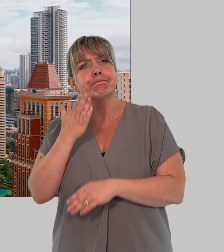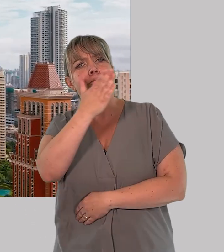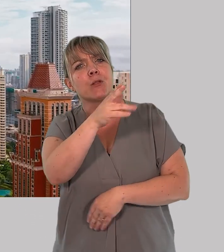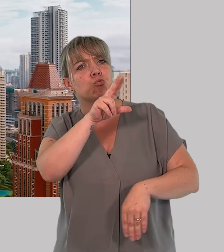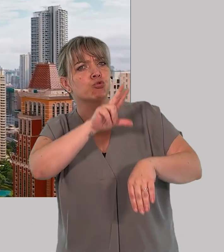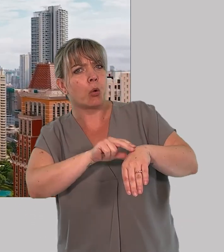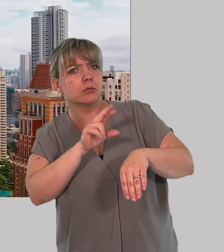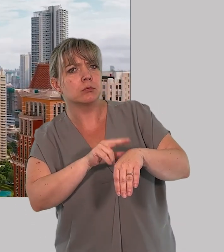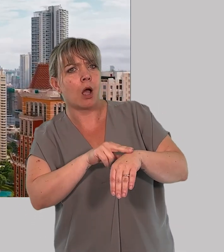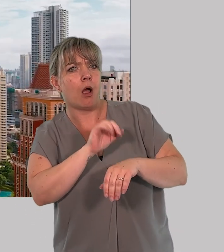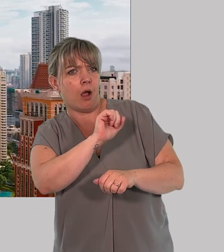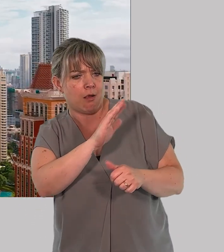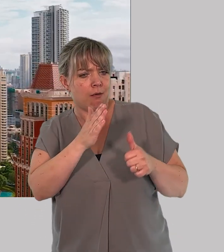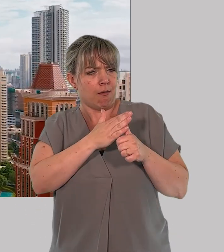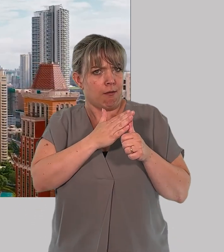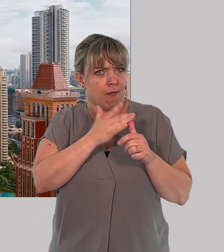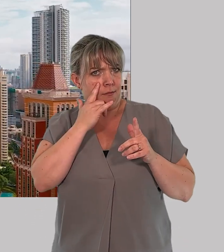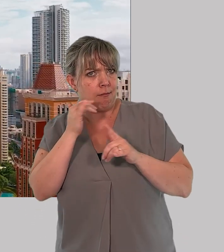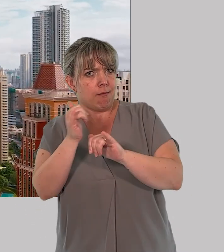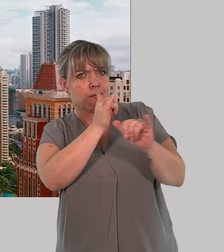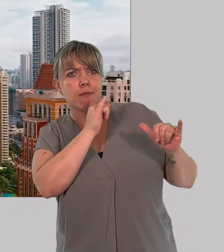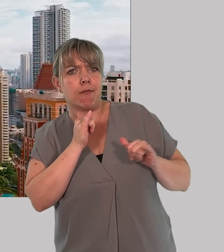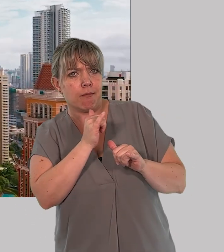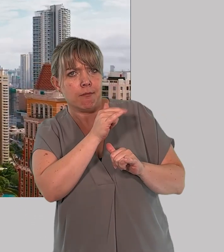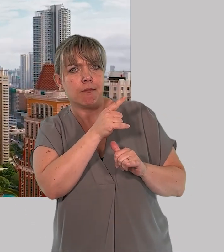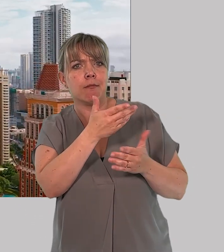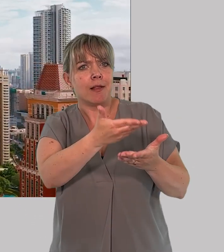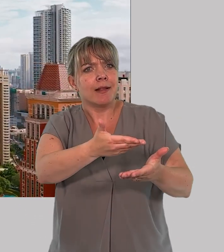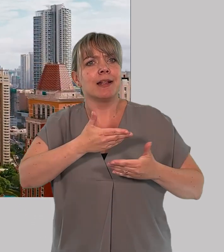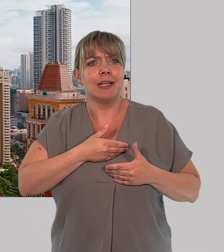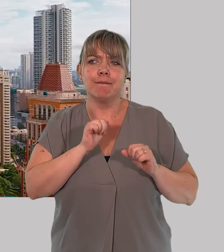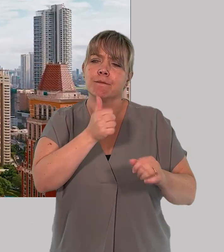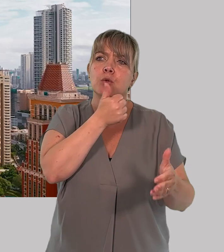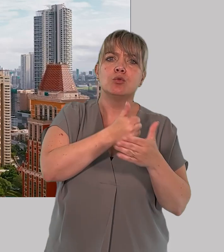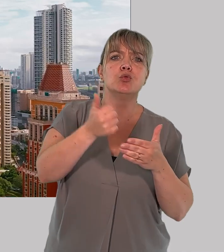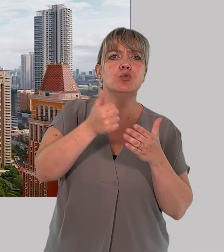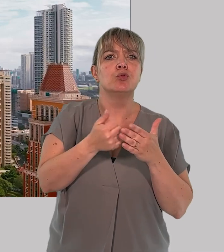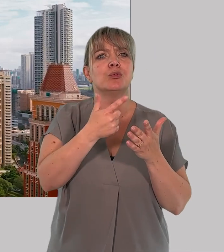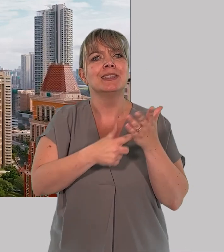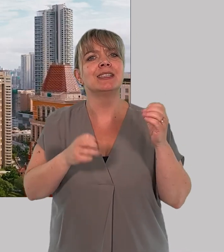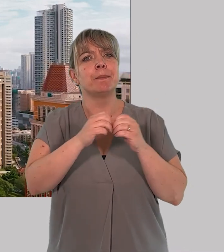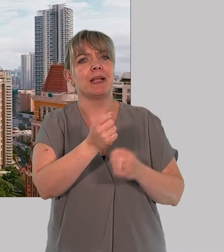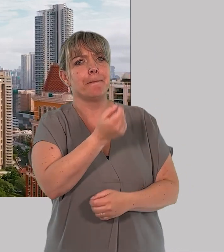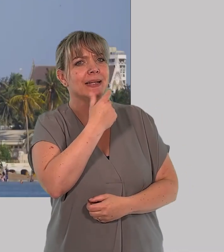I visited a doctor who had done some primary investigation and prescribed me